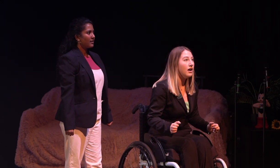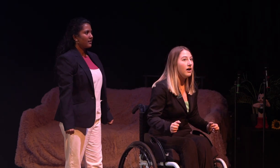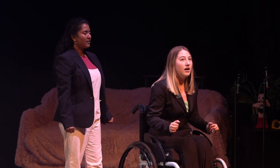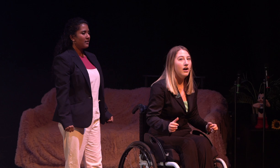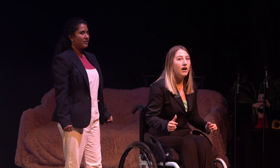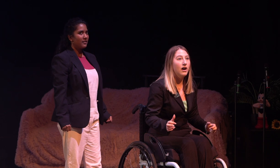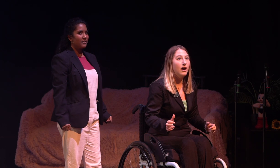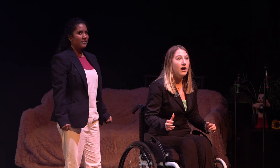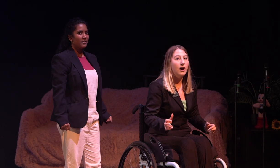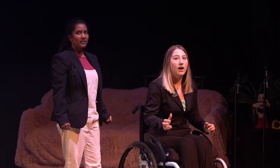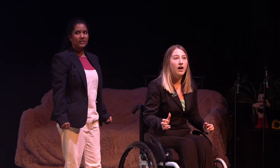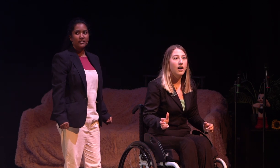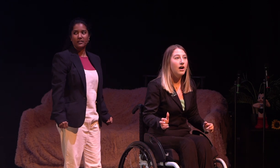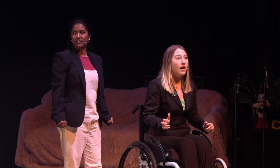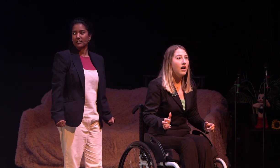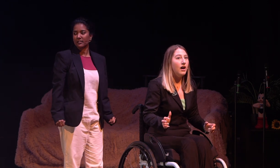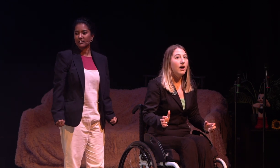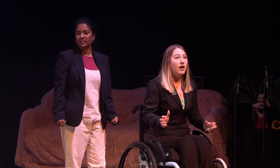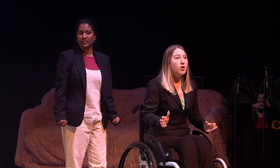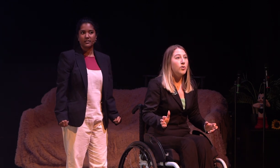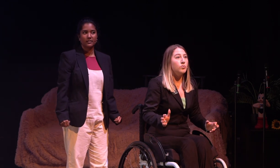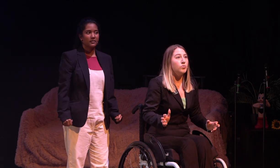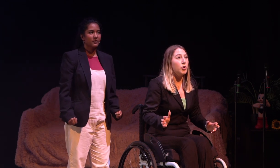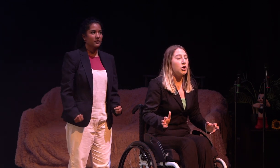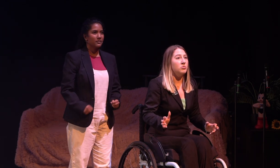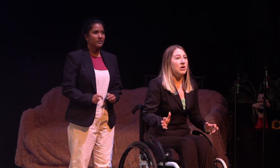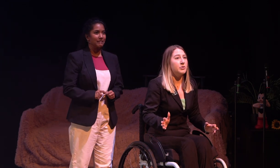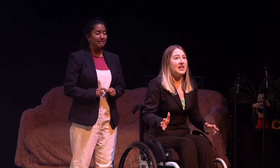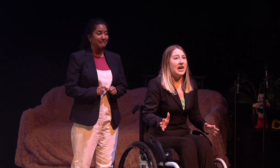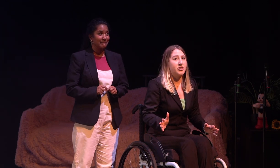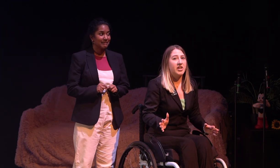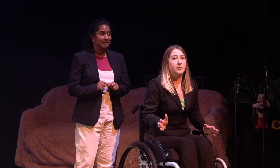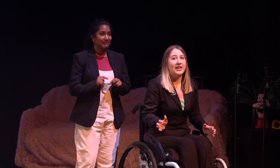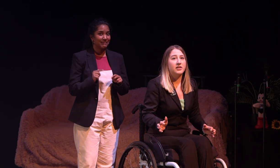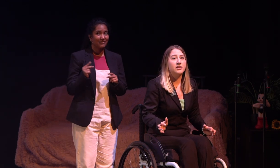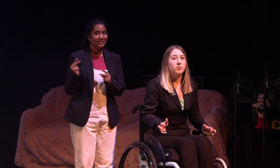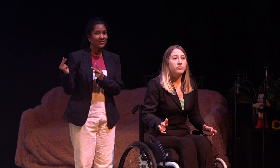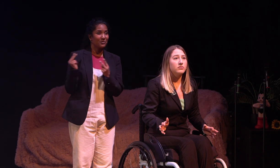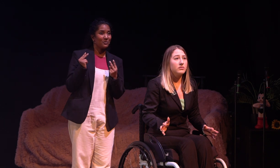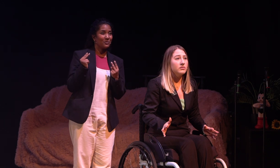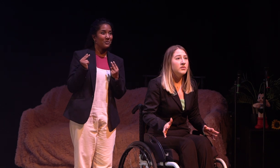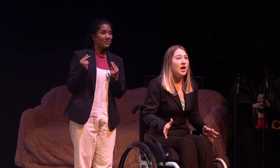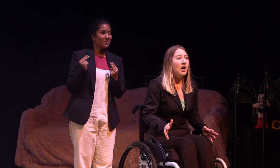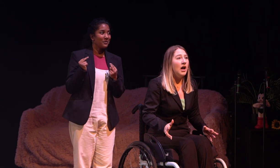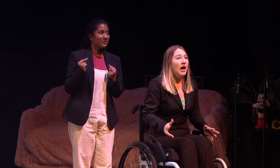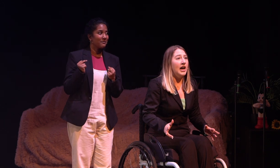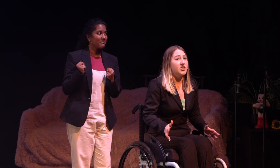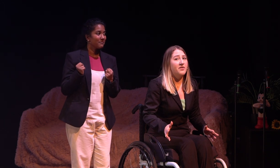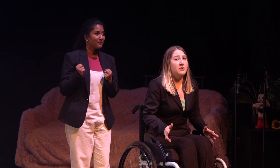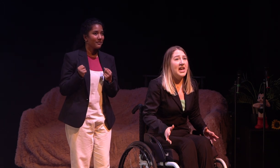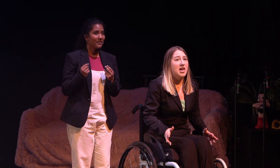you! But it comes out a bit louder than expected. And I don't know if anyone heard